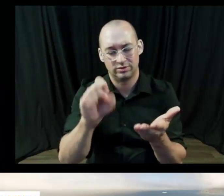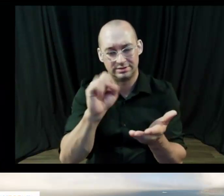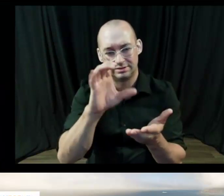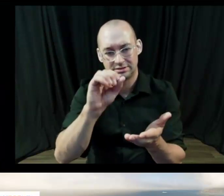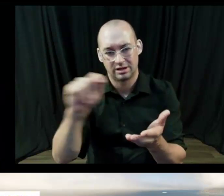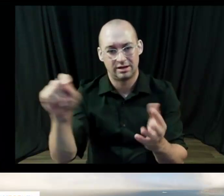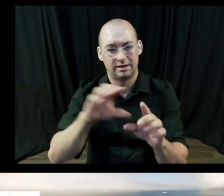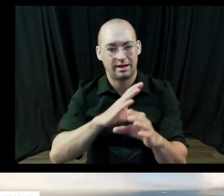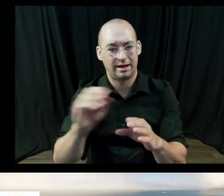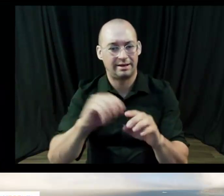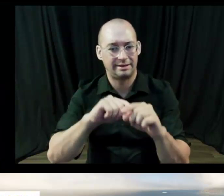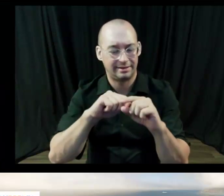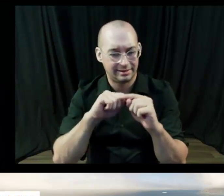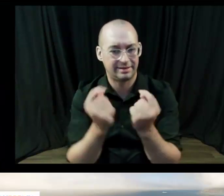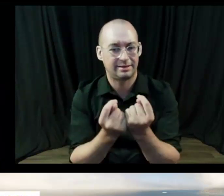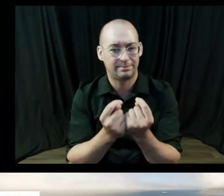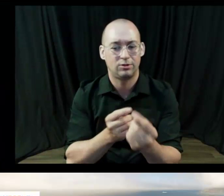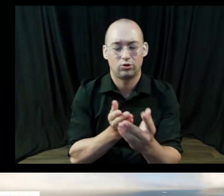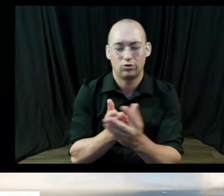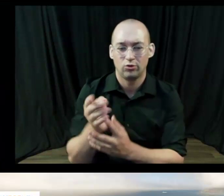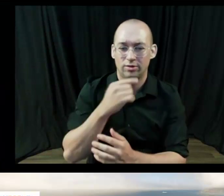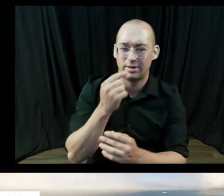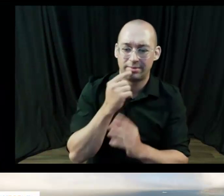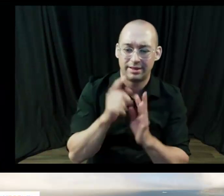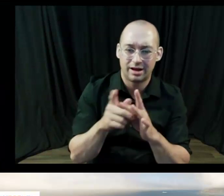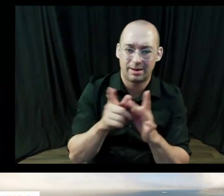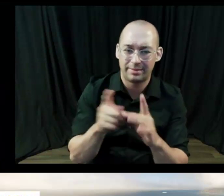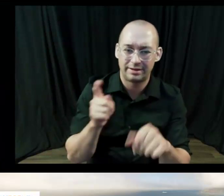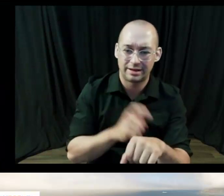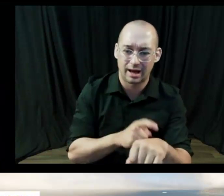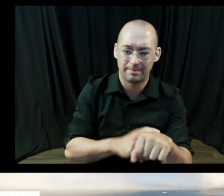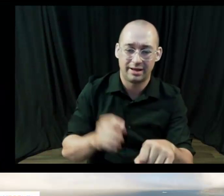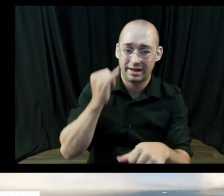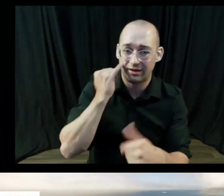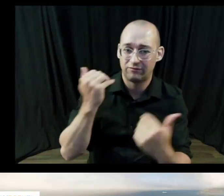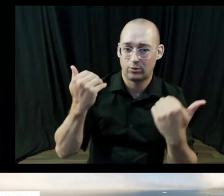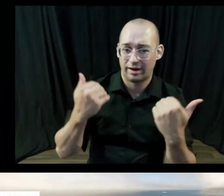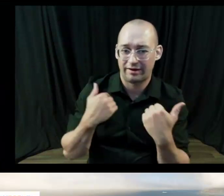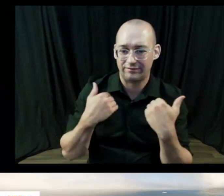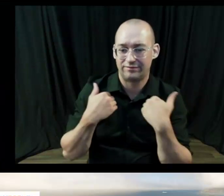guys are going through the public comment period. If you guys have capacity and availability, I